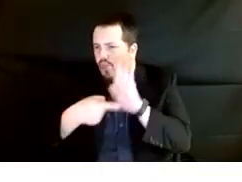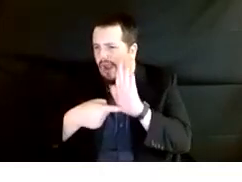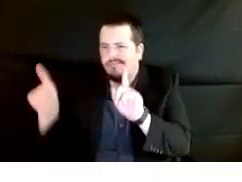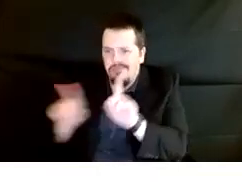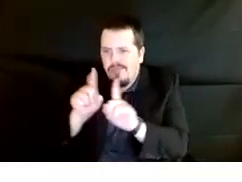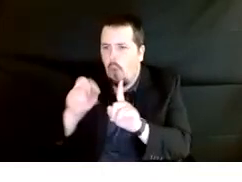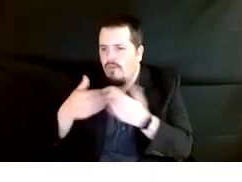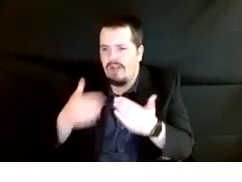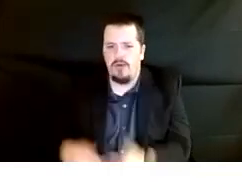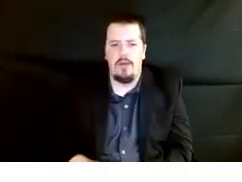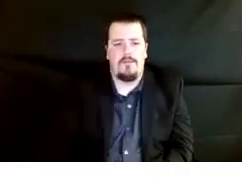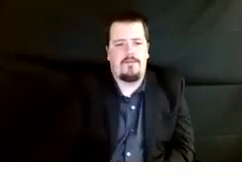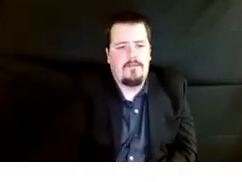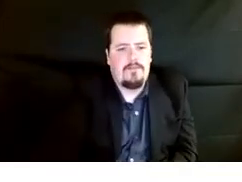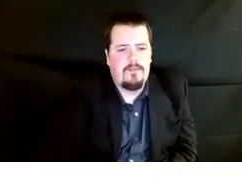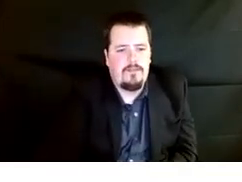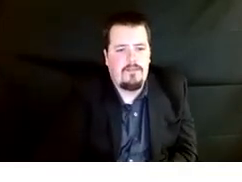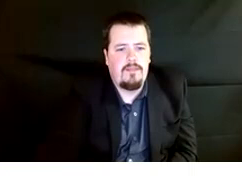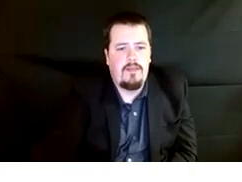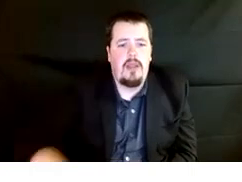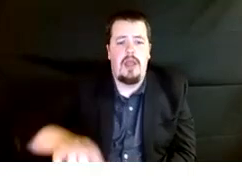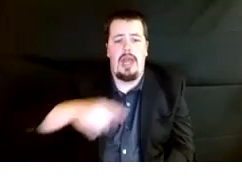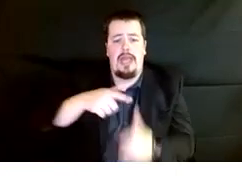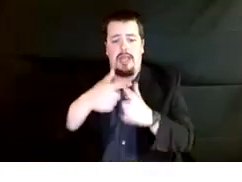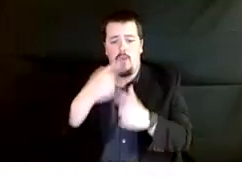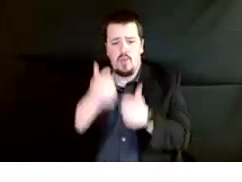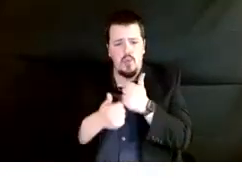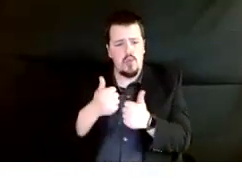and then there was a question about which is the best agency or agencies to go to